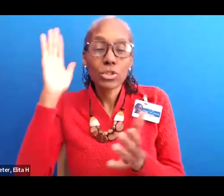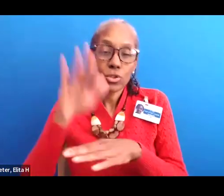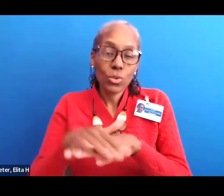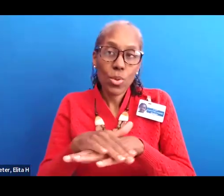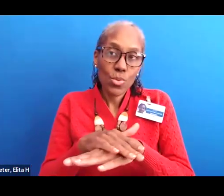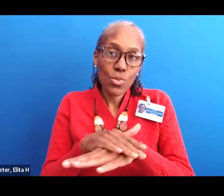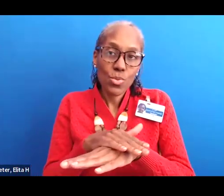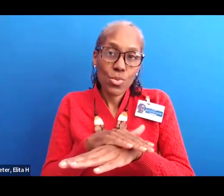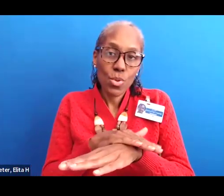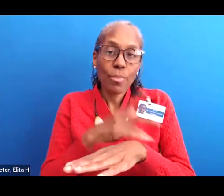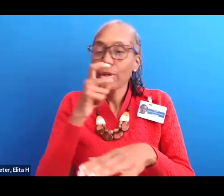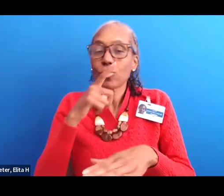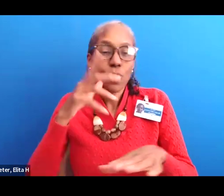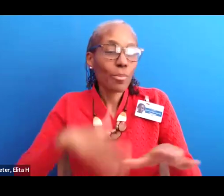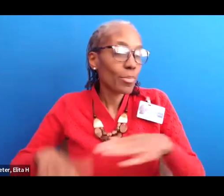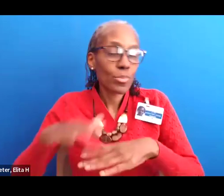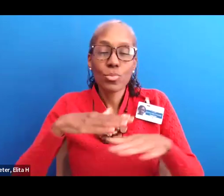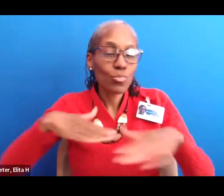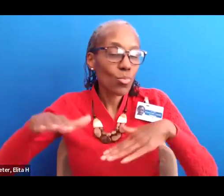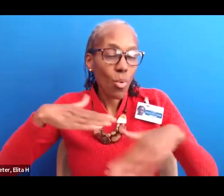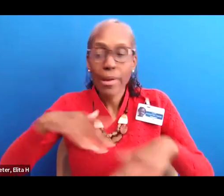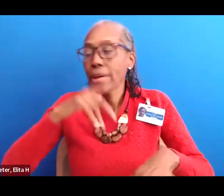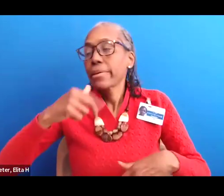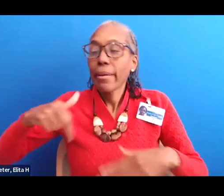If you exercise your legs more, that certainly helps stimulate